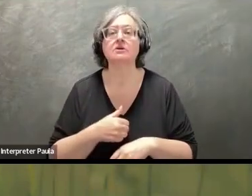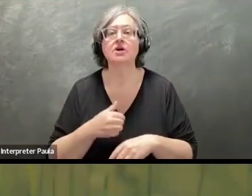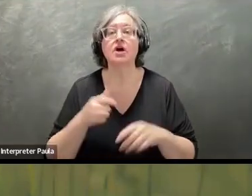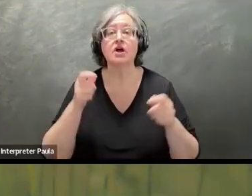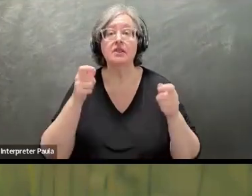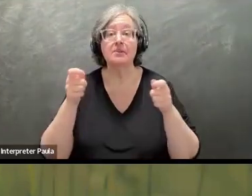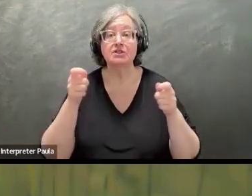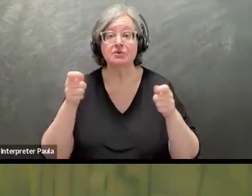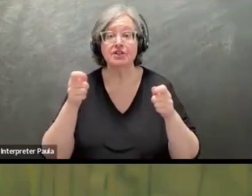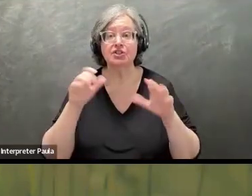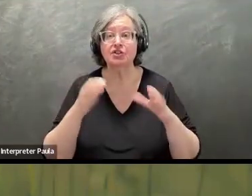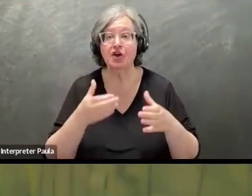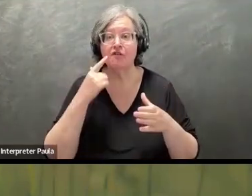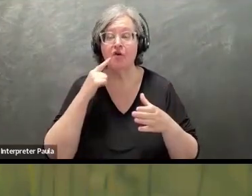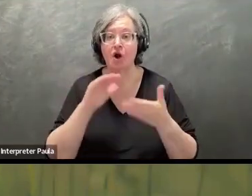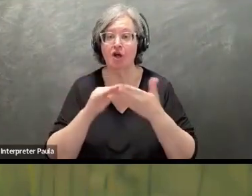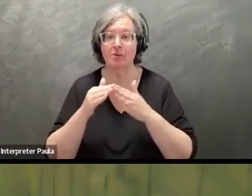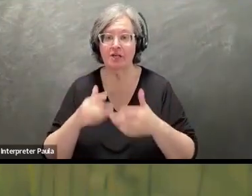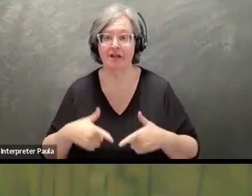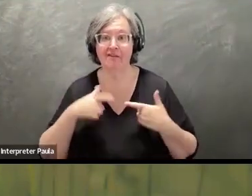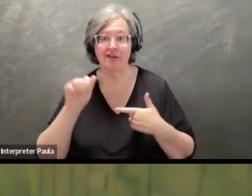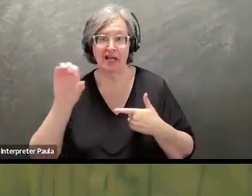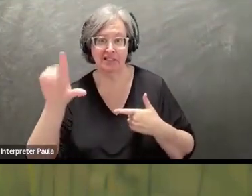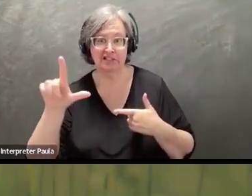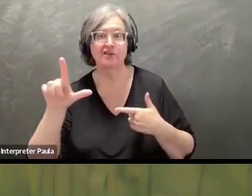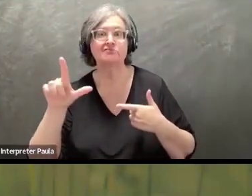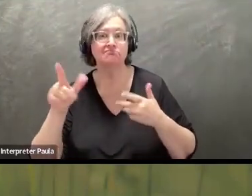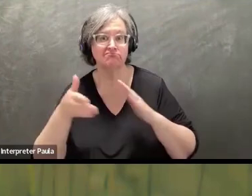Living. A brief visual description of me is that I'm